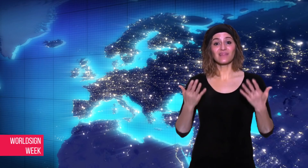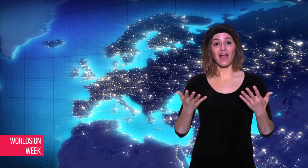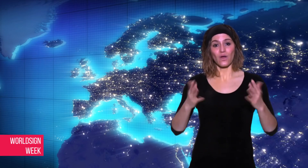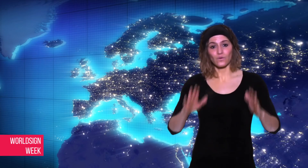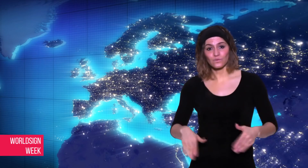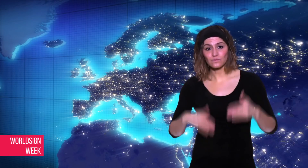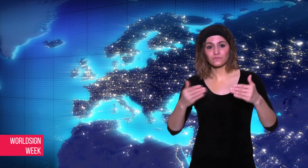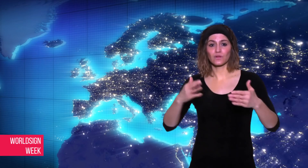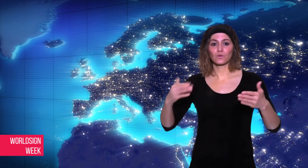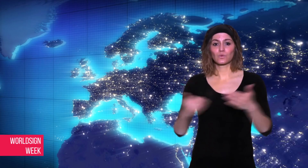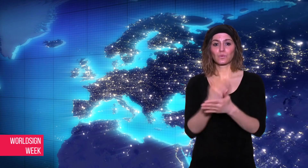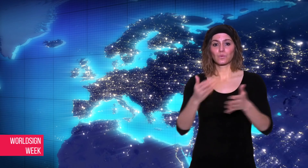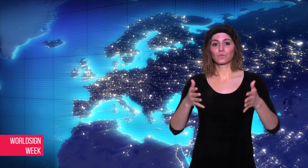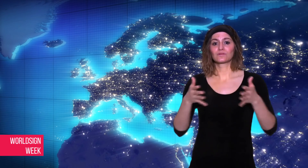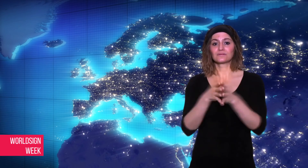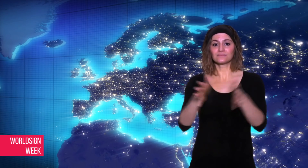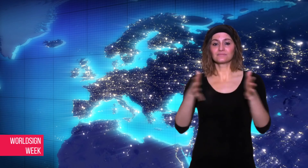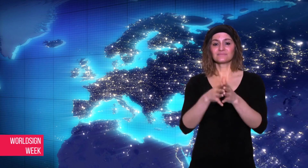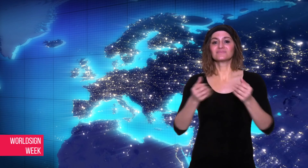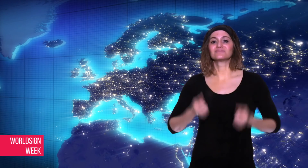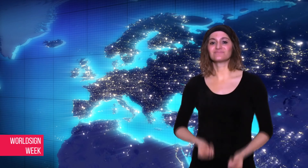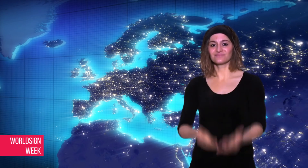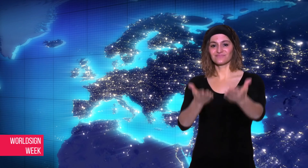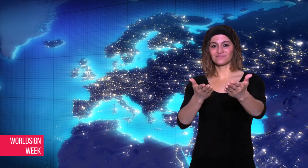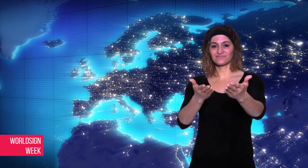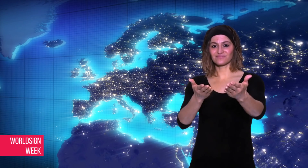Now, let’s go to next story.